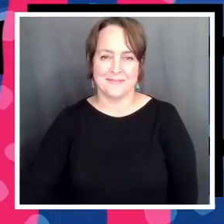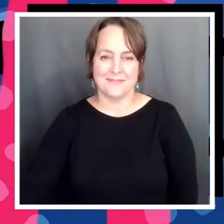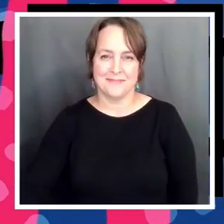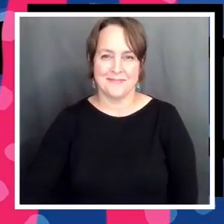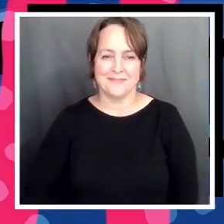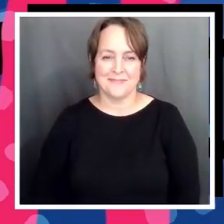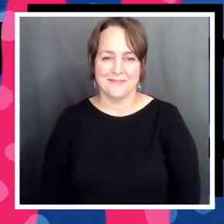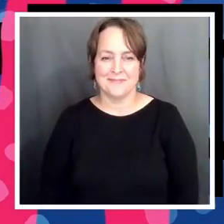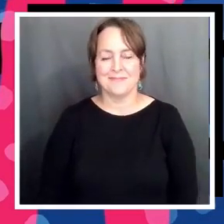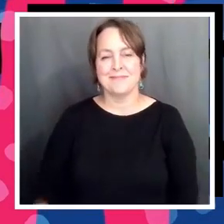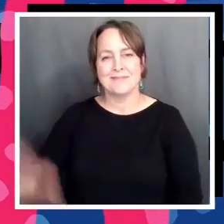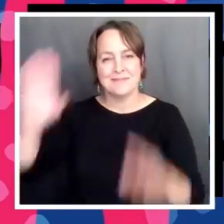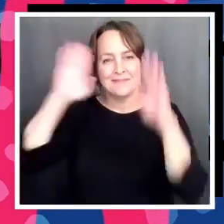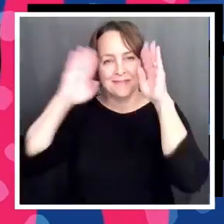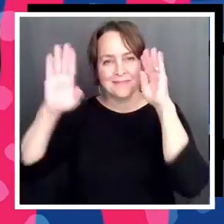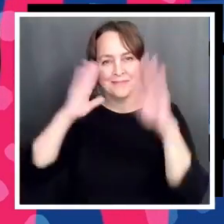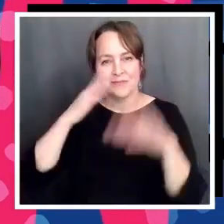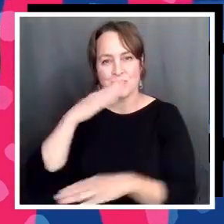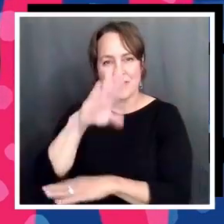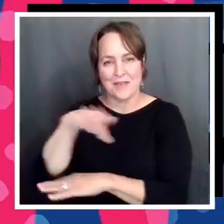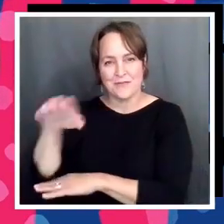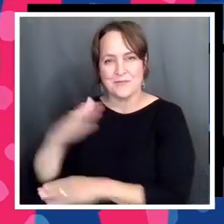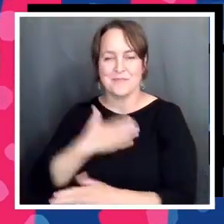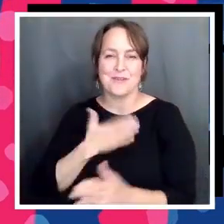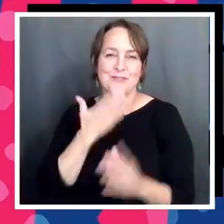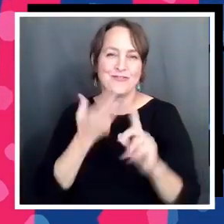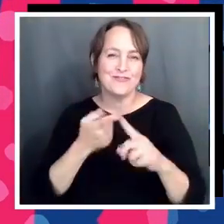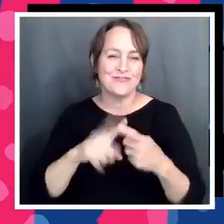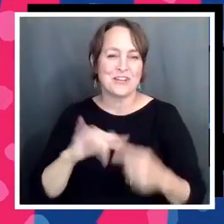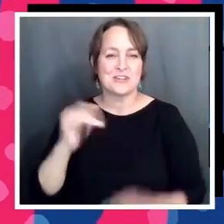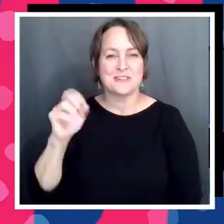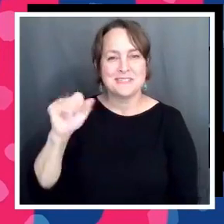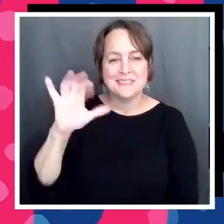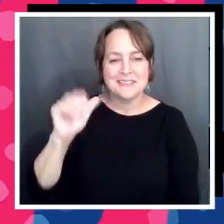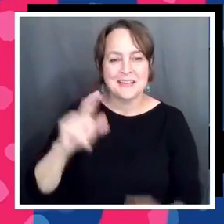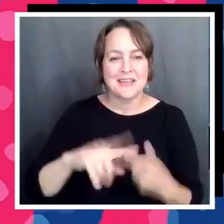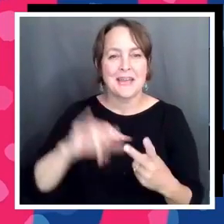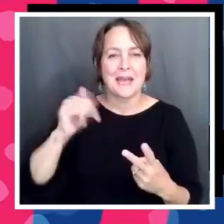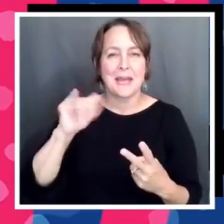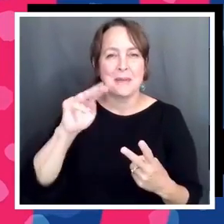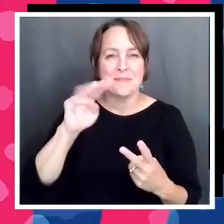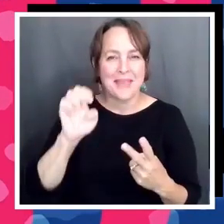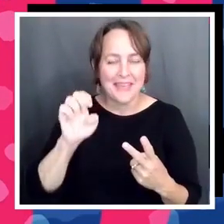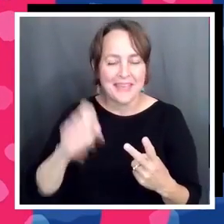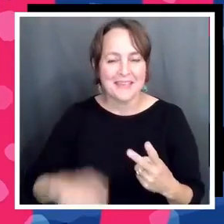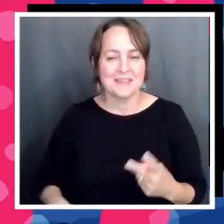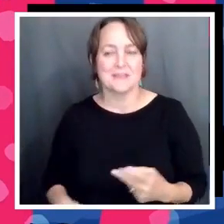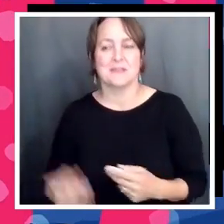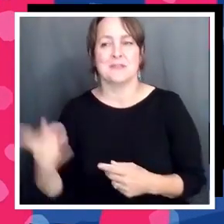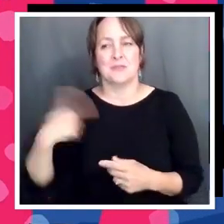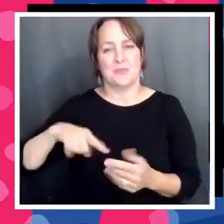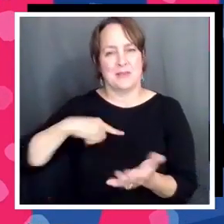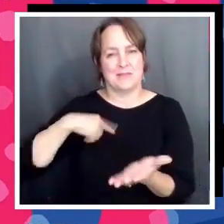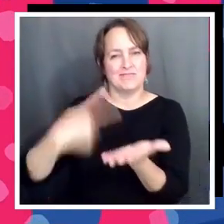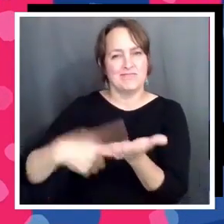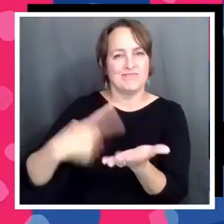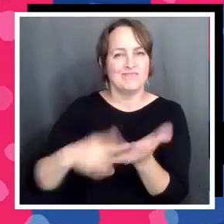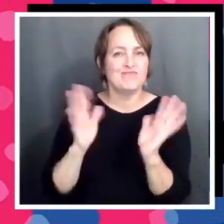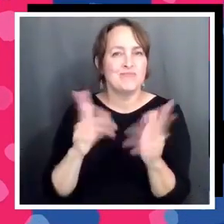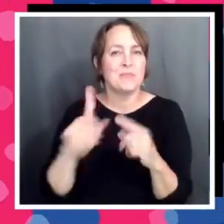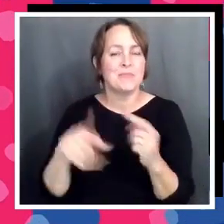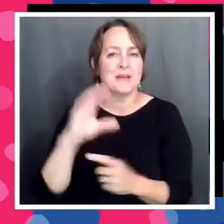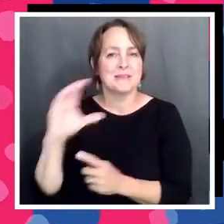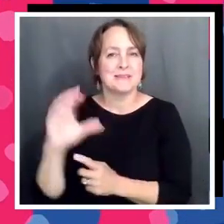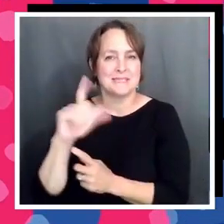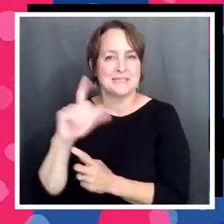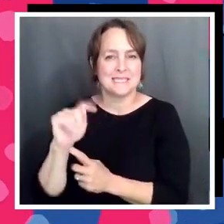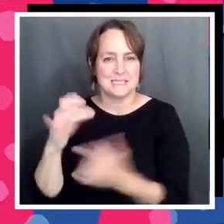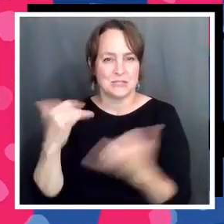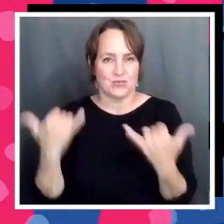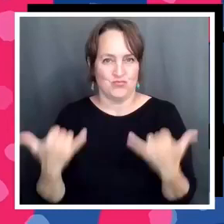POST COVID.